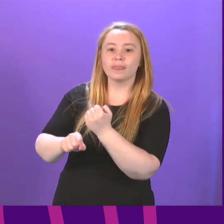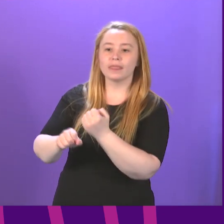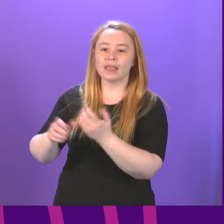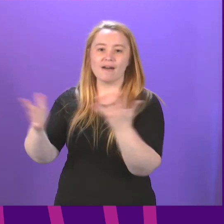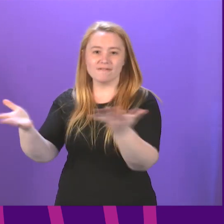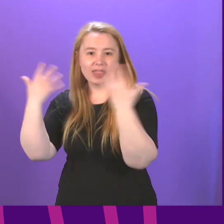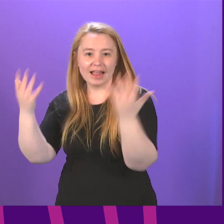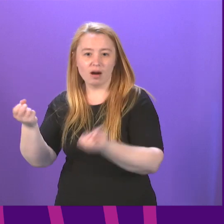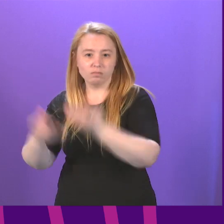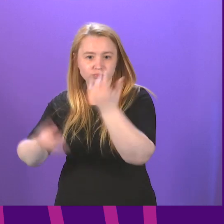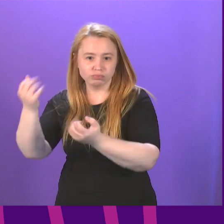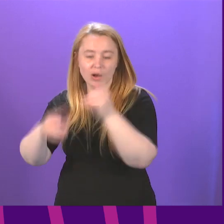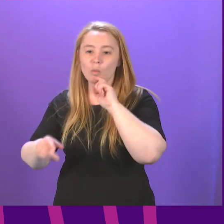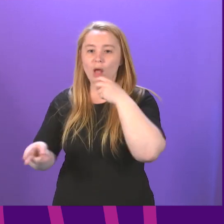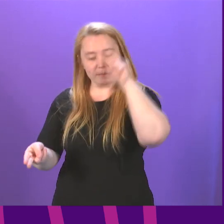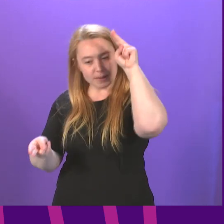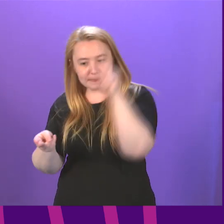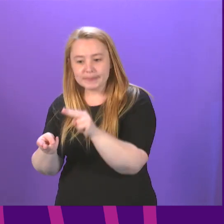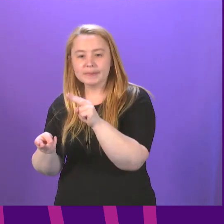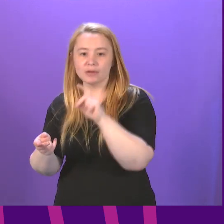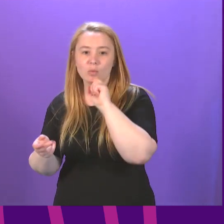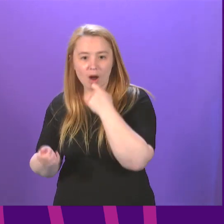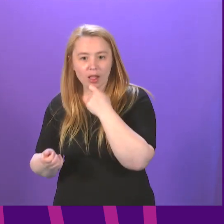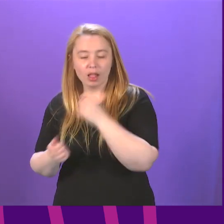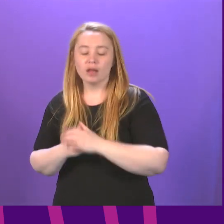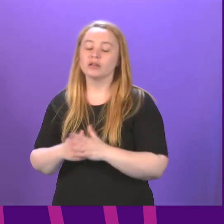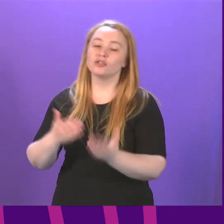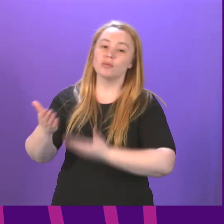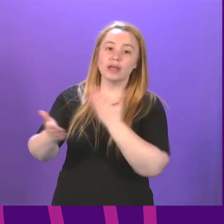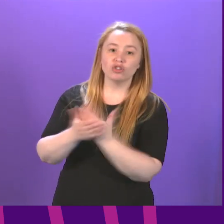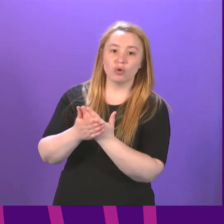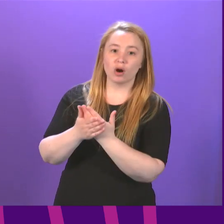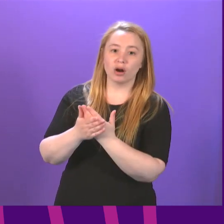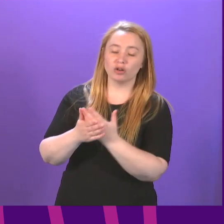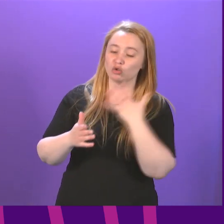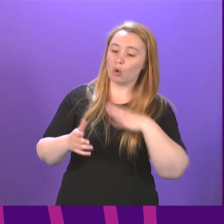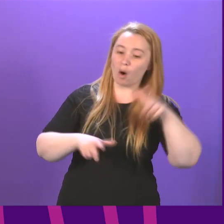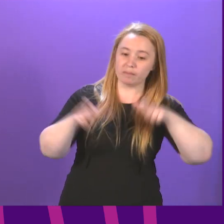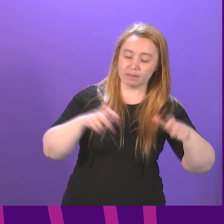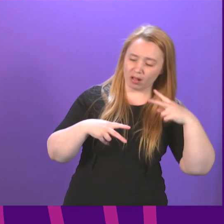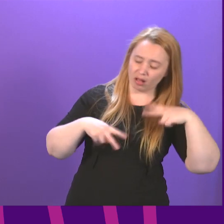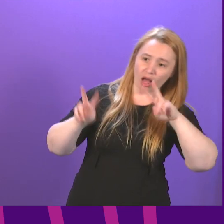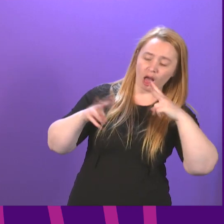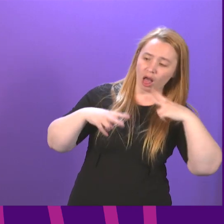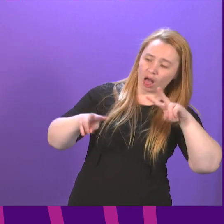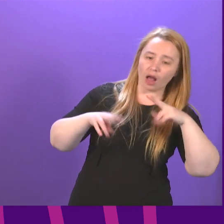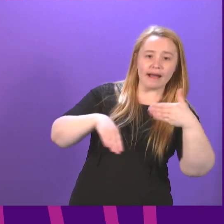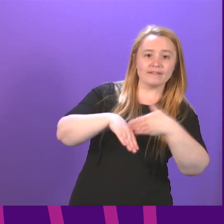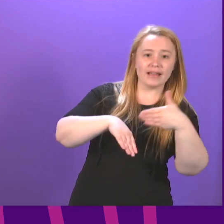kept to the bare minimum, to ensure that the least disruption to affected communities is caused?